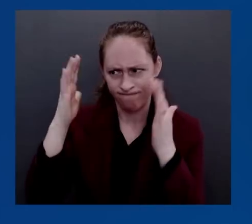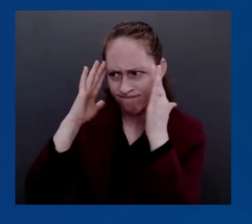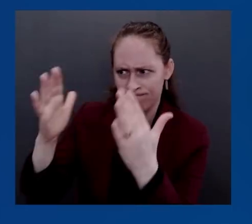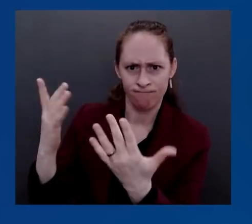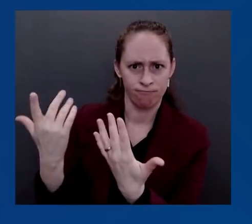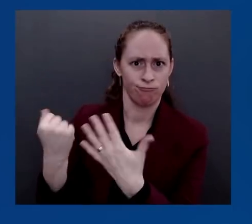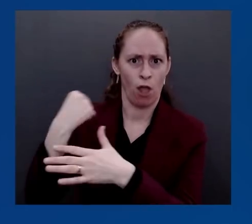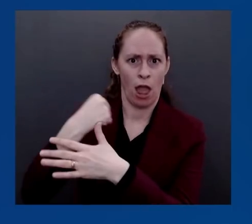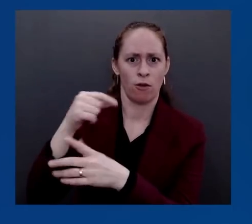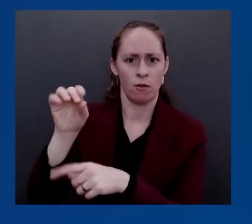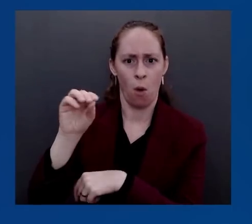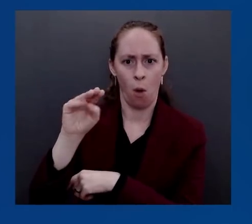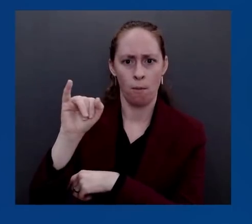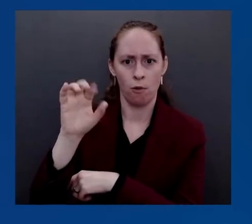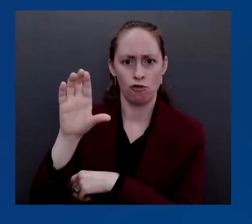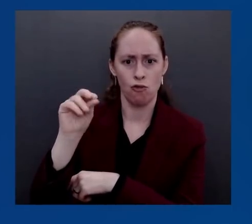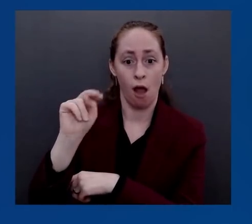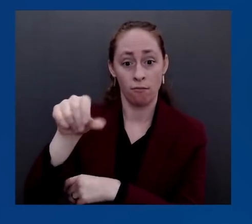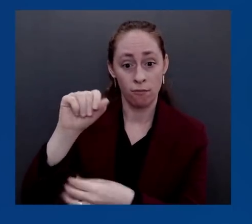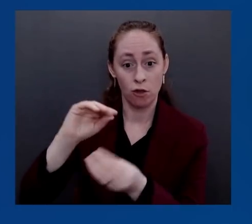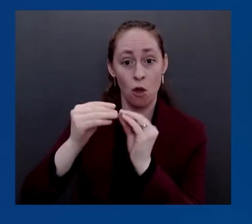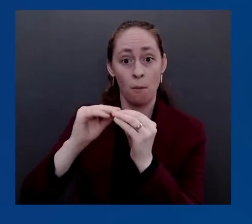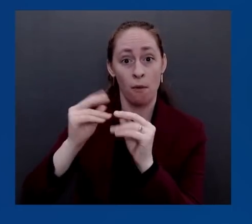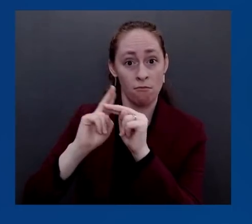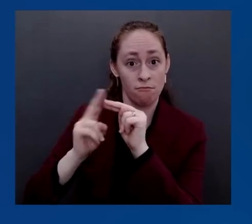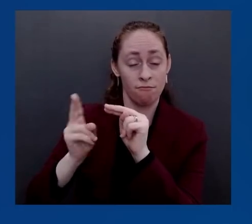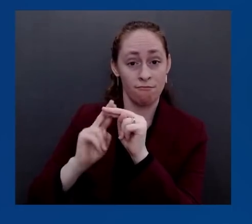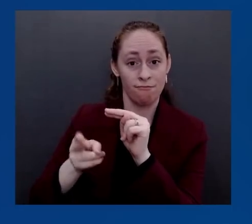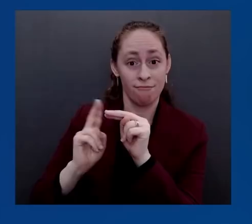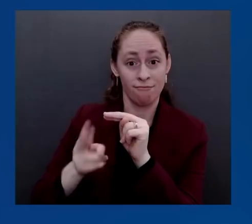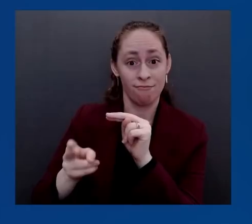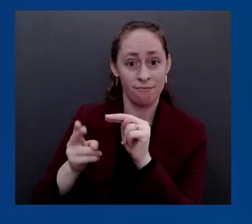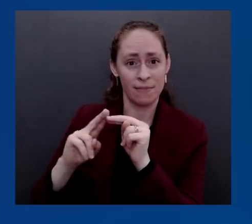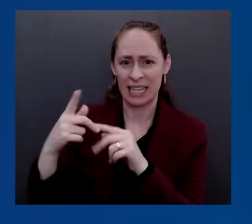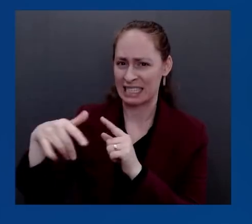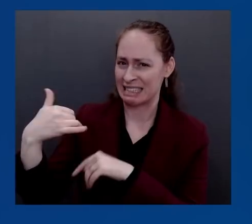At the same time, we are preparing for the future. We've been clear that, as a country,